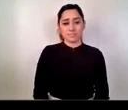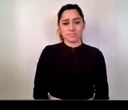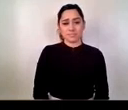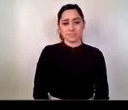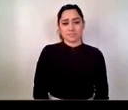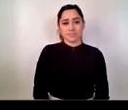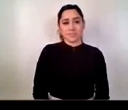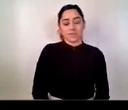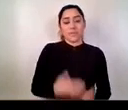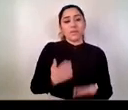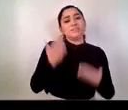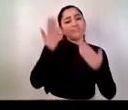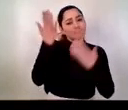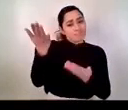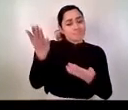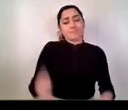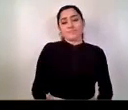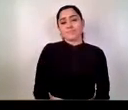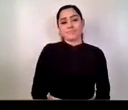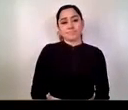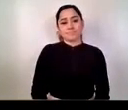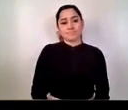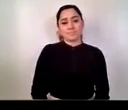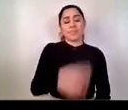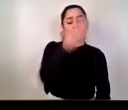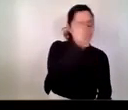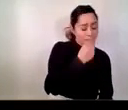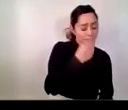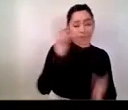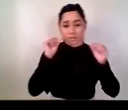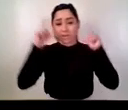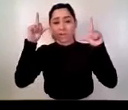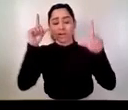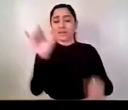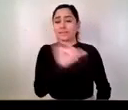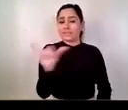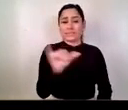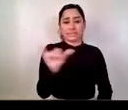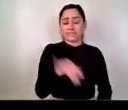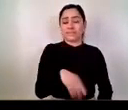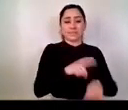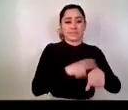Here are some suggestions that you can sleep on you should go to bed and wake up at the same time each day even on the weekends,